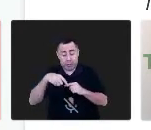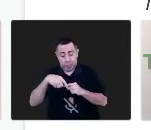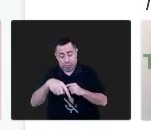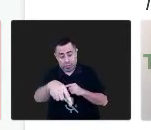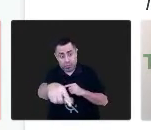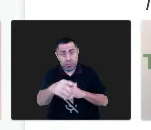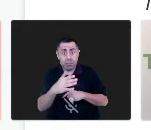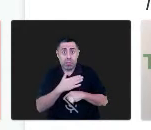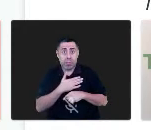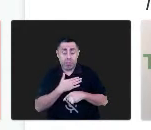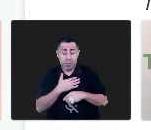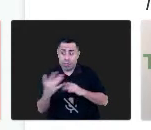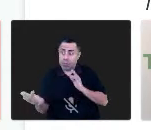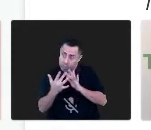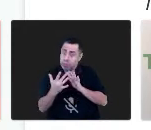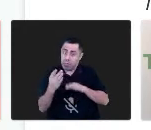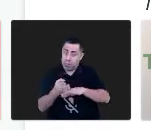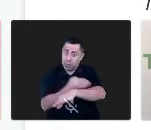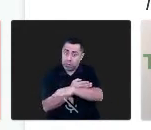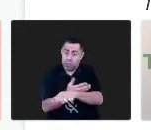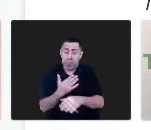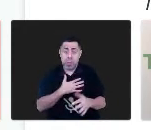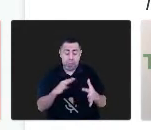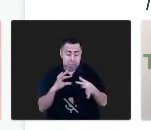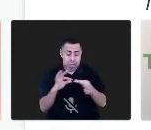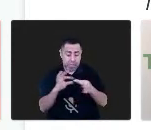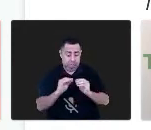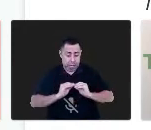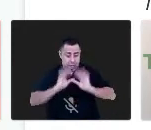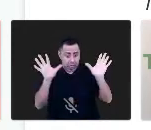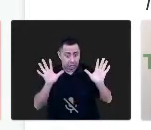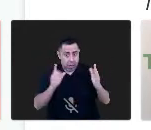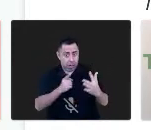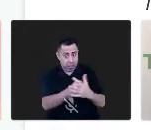clearer right so don't worry about getting a job worry about are you doing better at the process